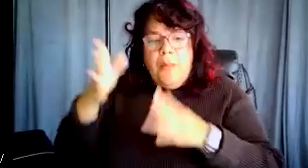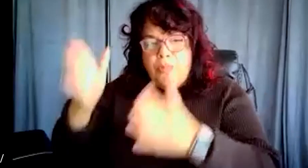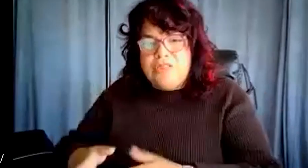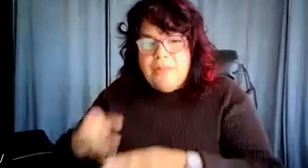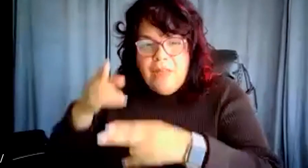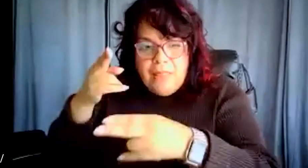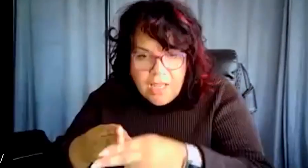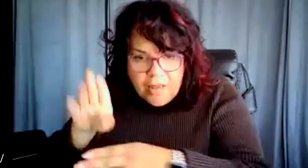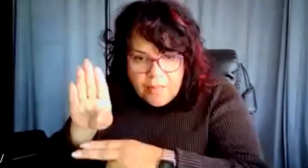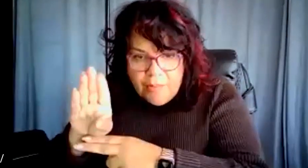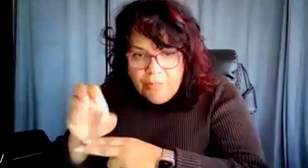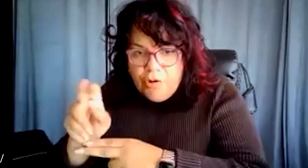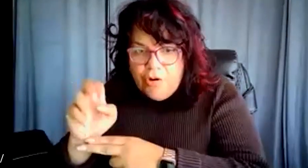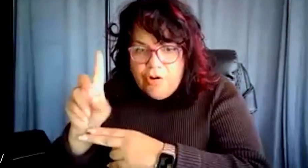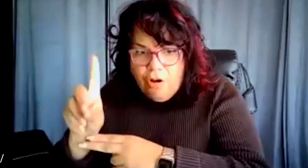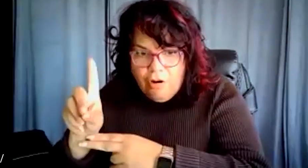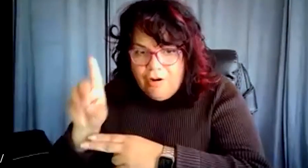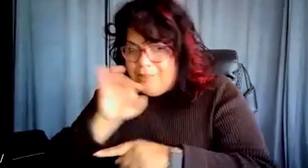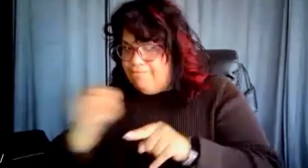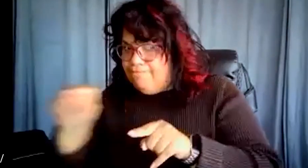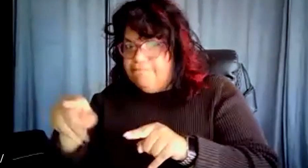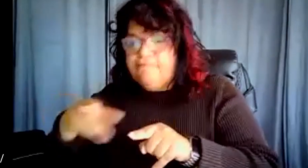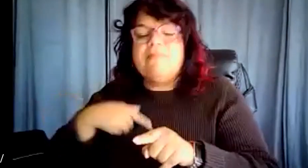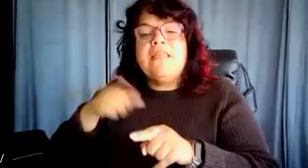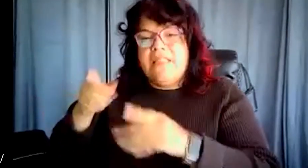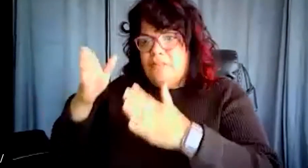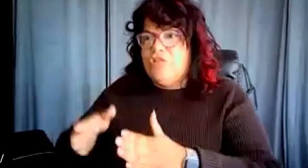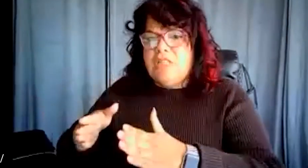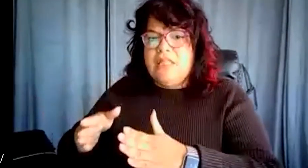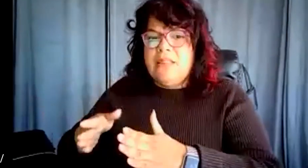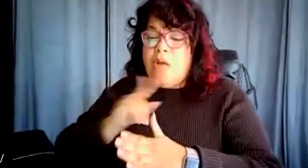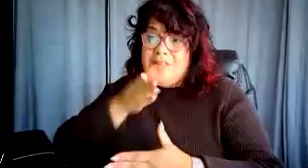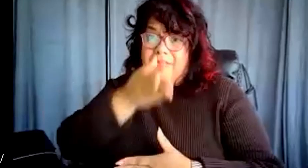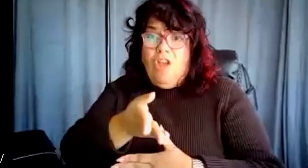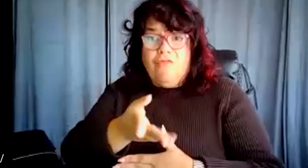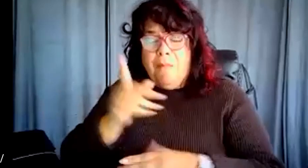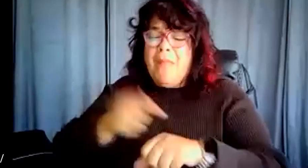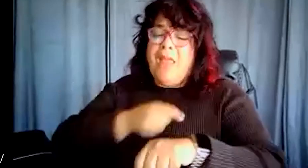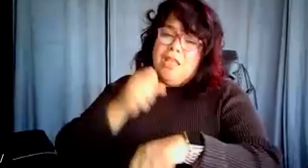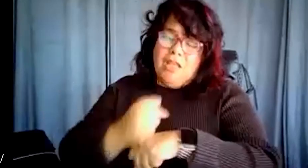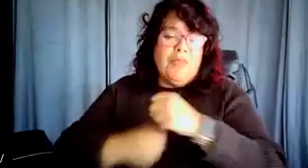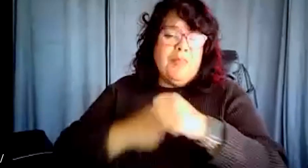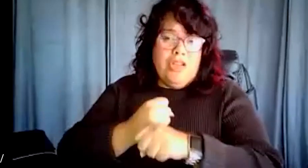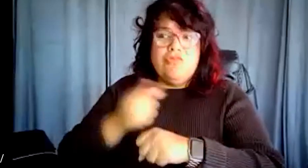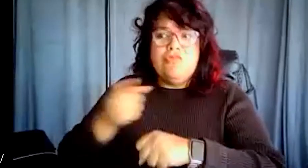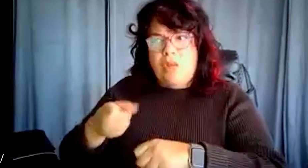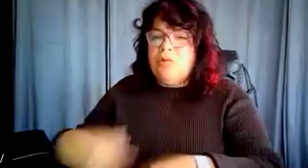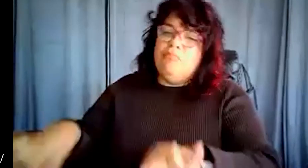for years and was integral to advocating for it to shut down and for the movement of deinstitutionalization.